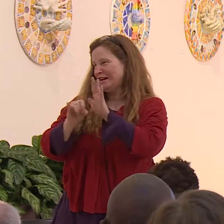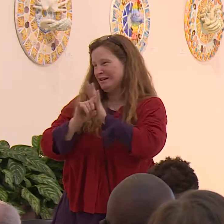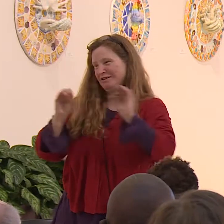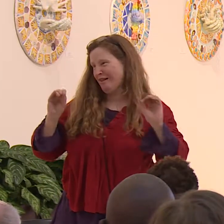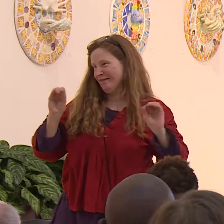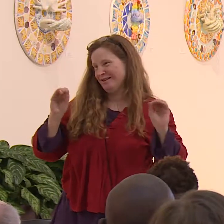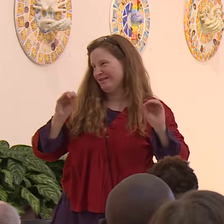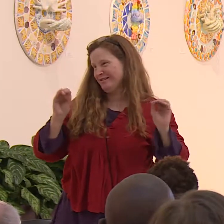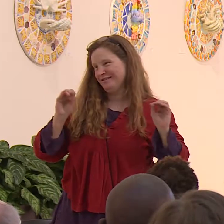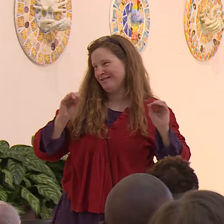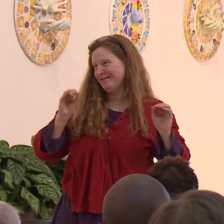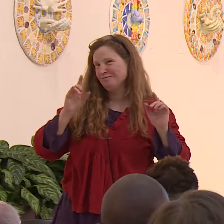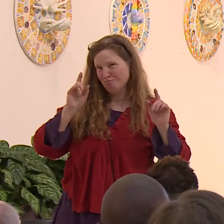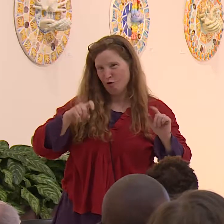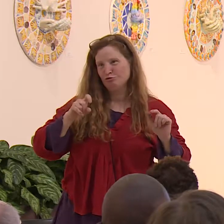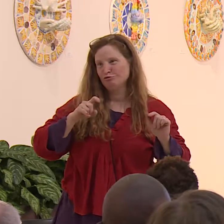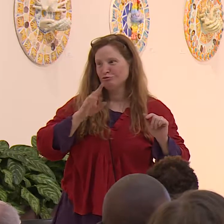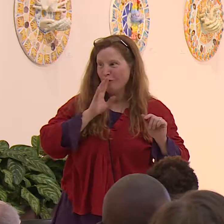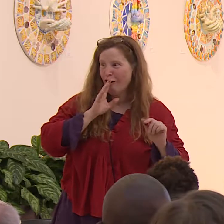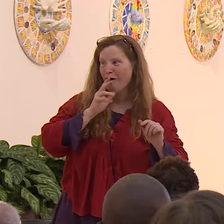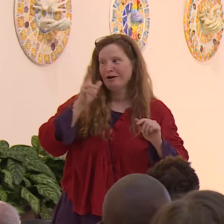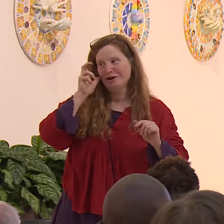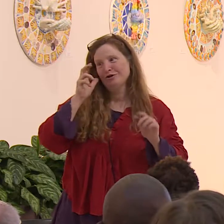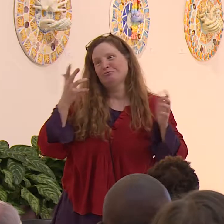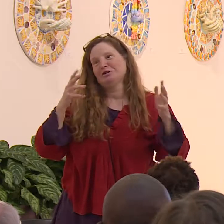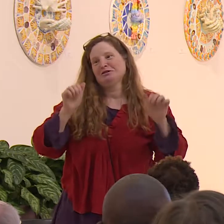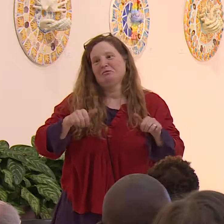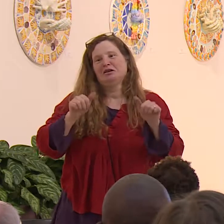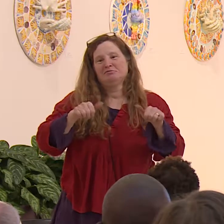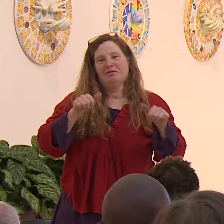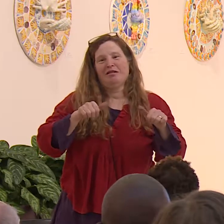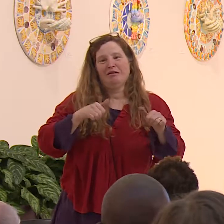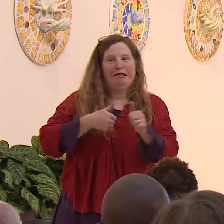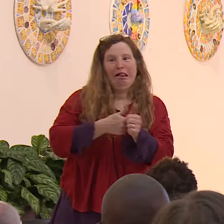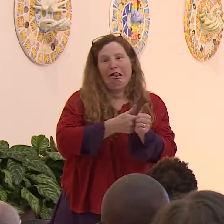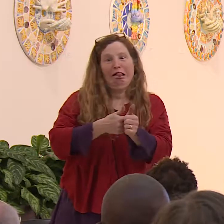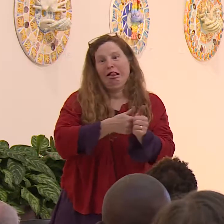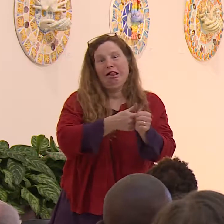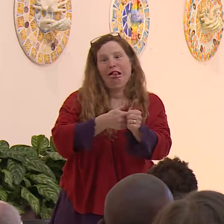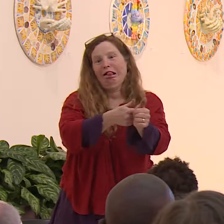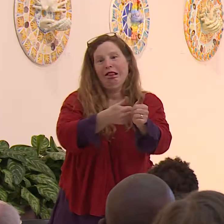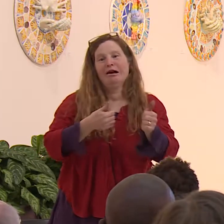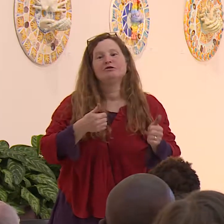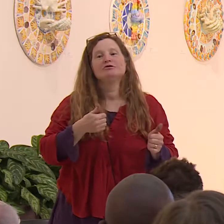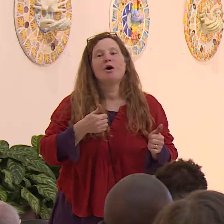So this is called "Me As A Small D." It's kind of explaining my experience as a child